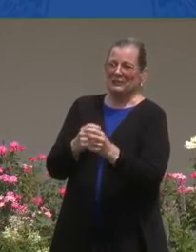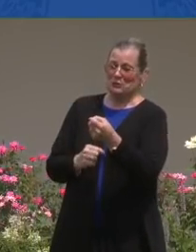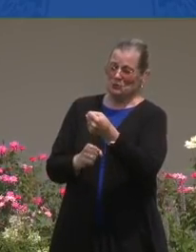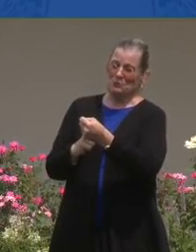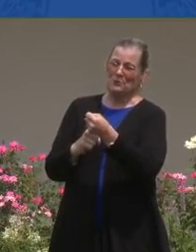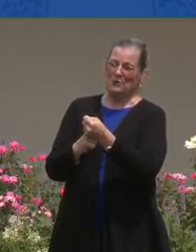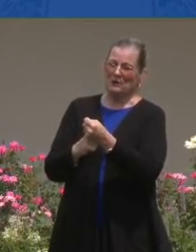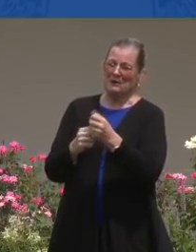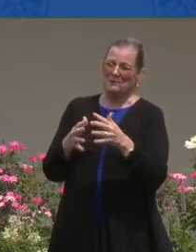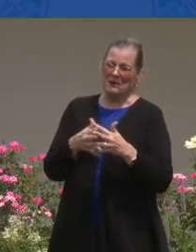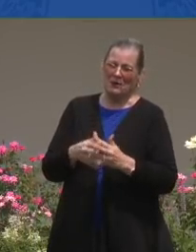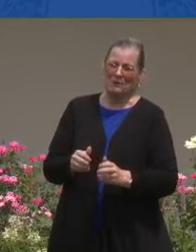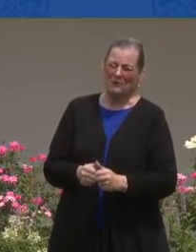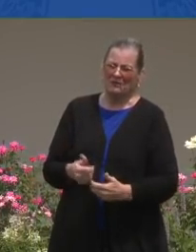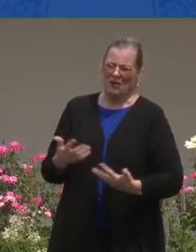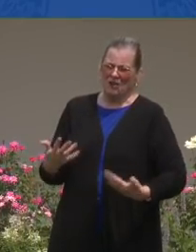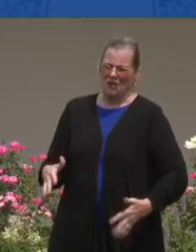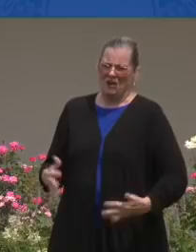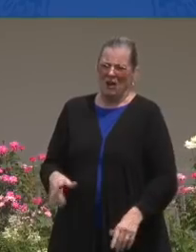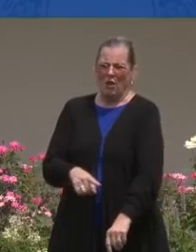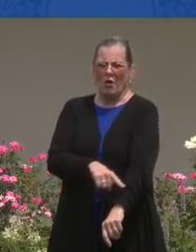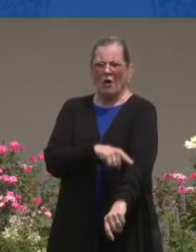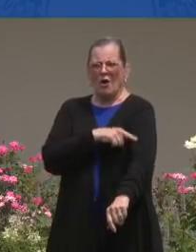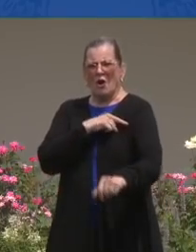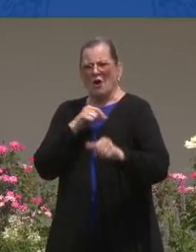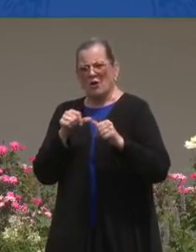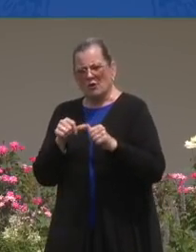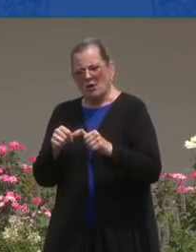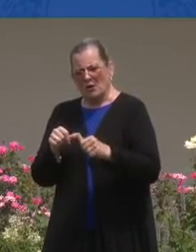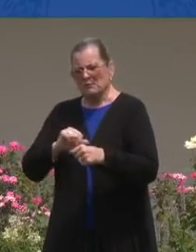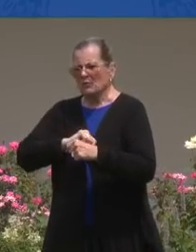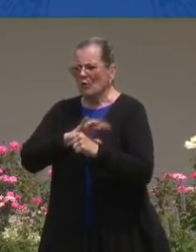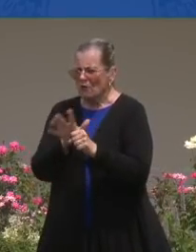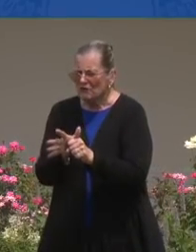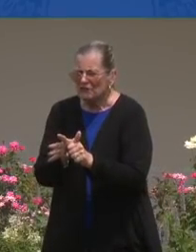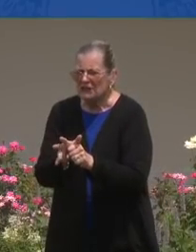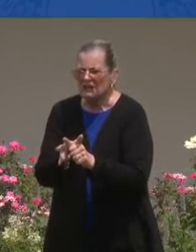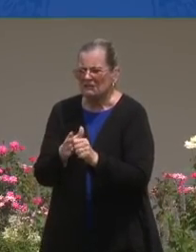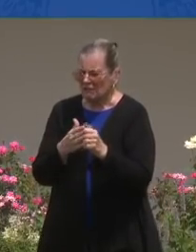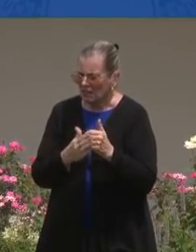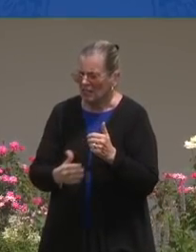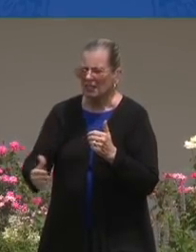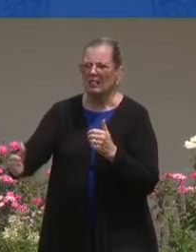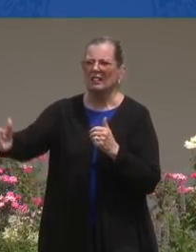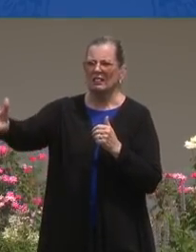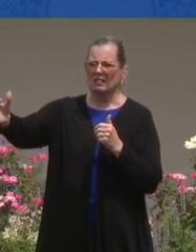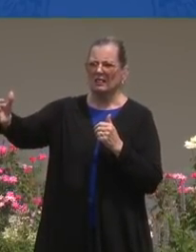that doctors call long COVID. Many Americans who seemingly recovered from the virus